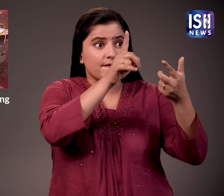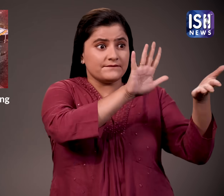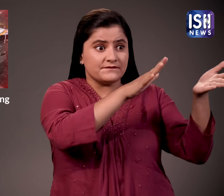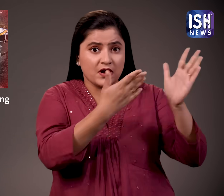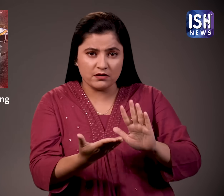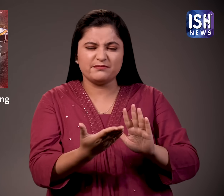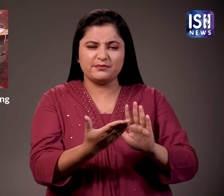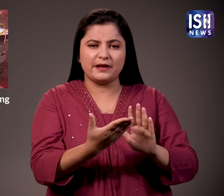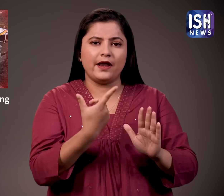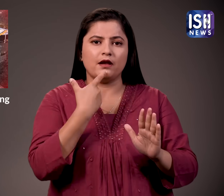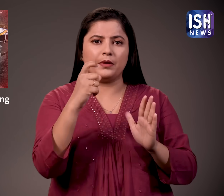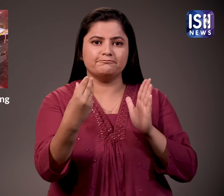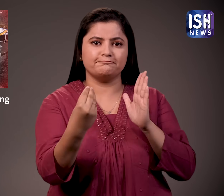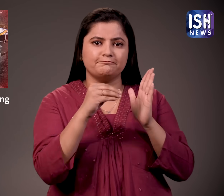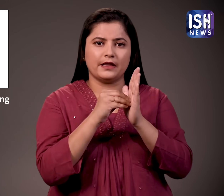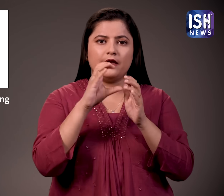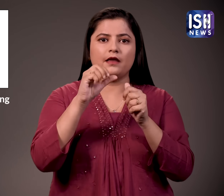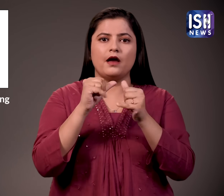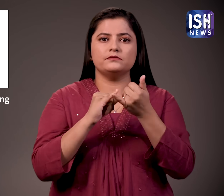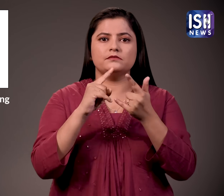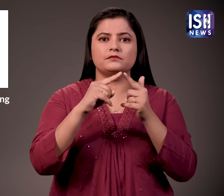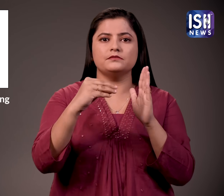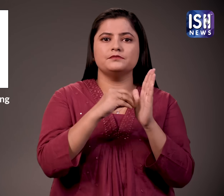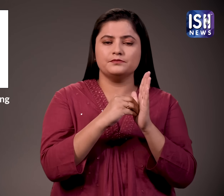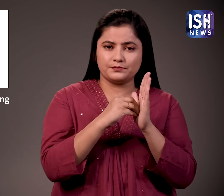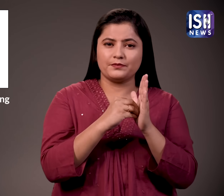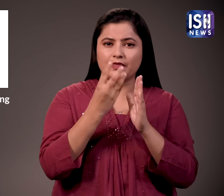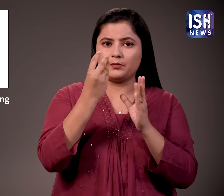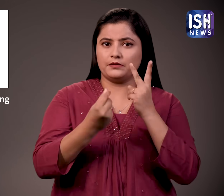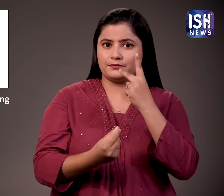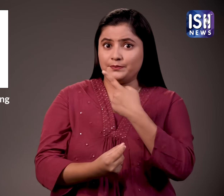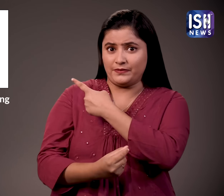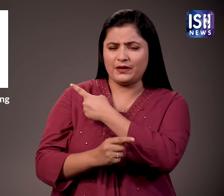When the hoarding fell, case was registered against Bhide under this section of the IPC